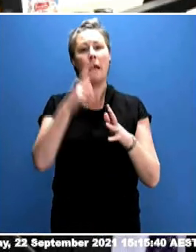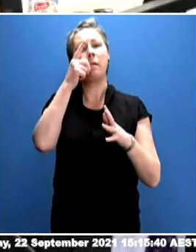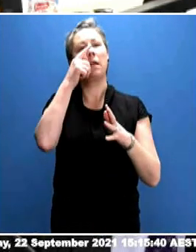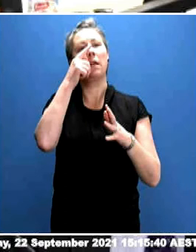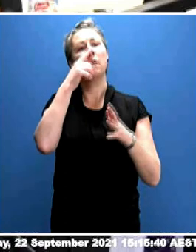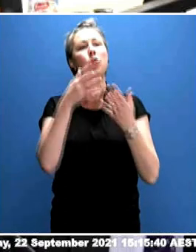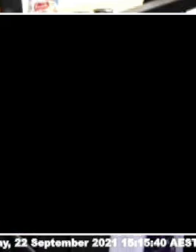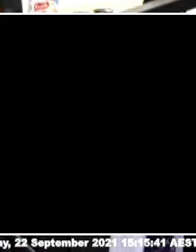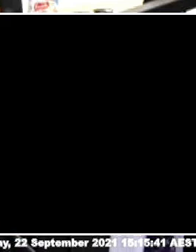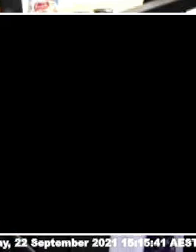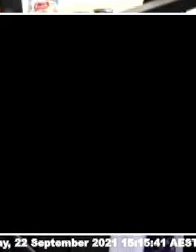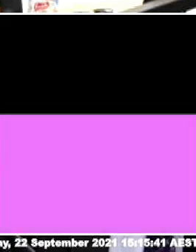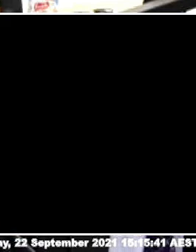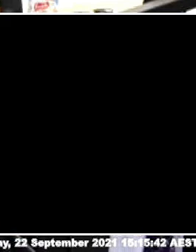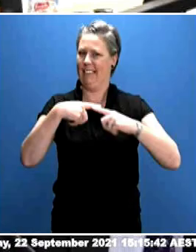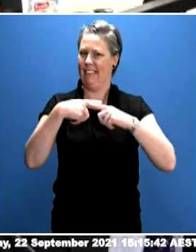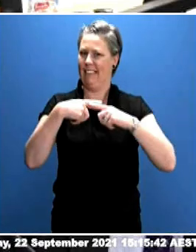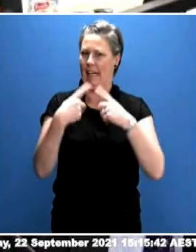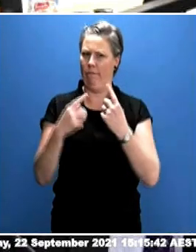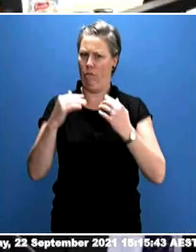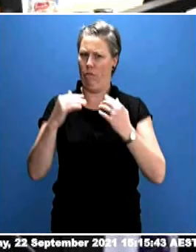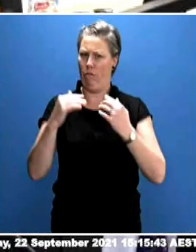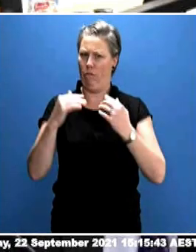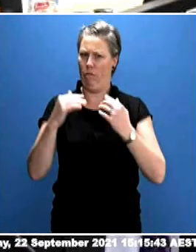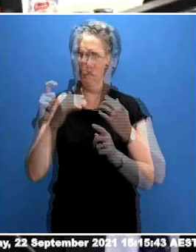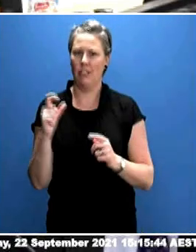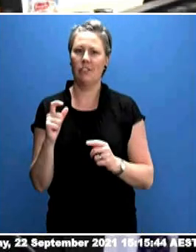It is representative of our children in care, unfortunately. Okay.